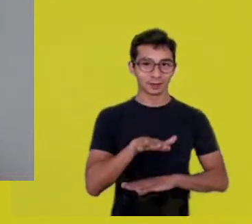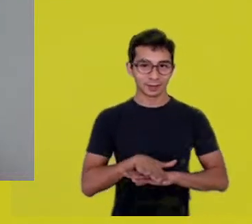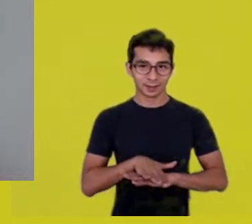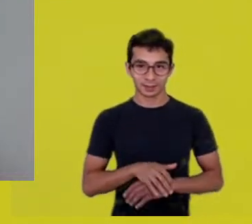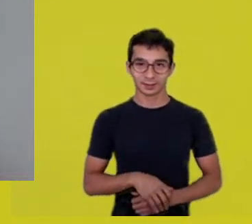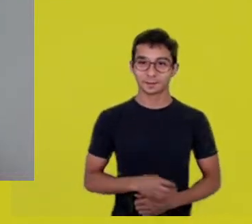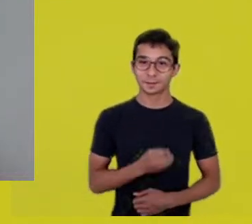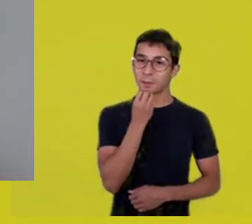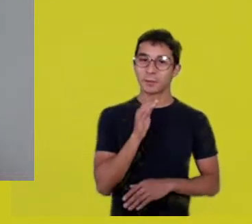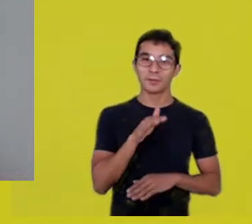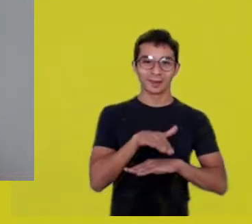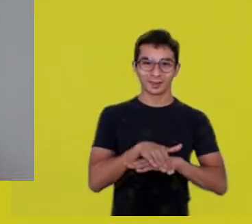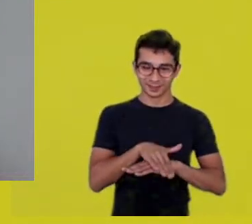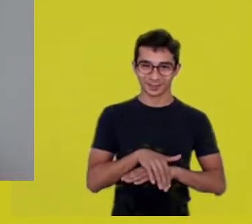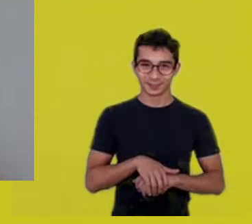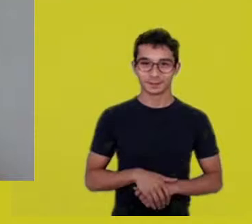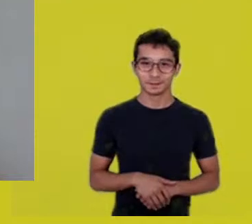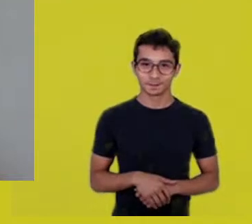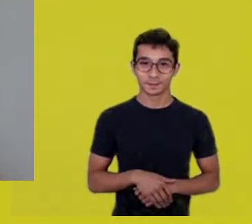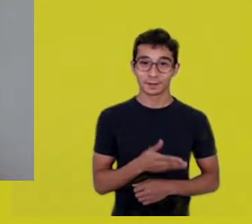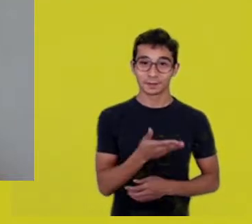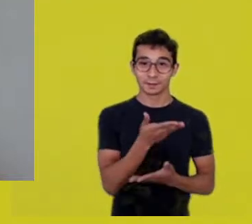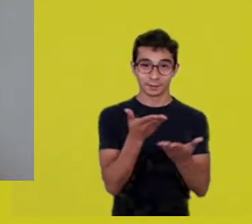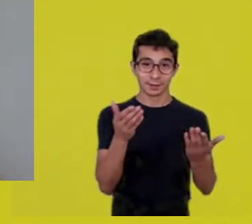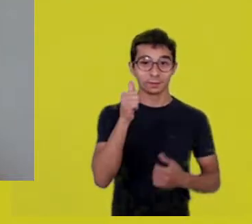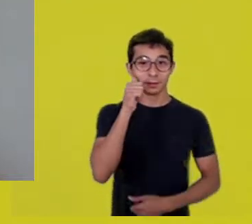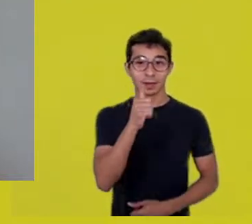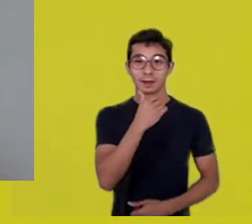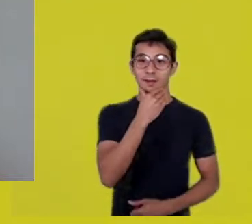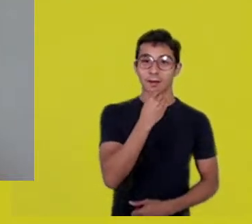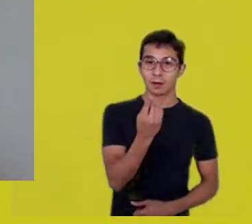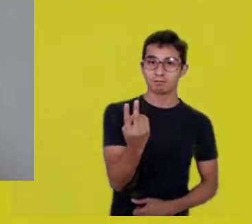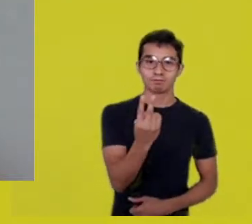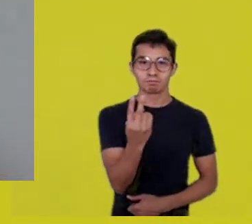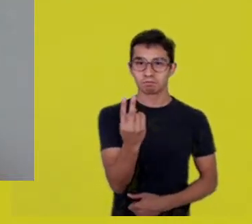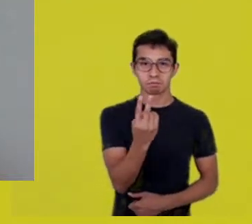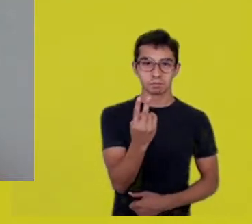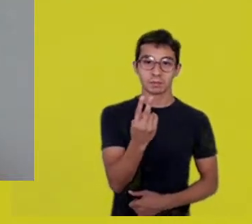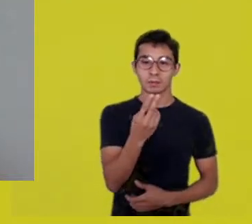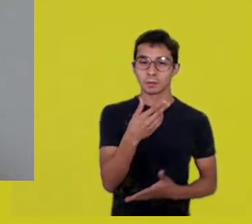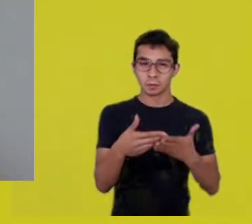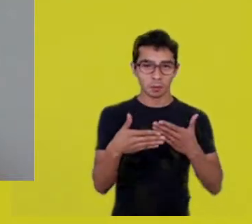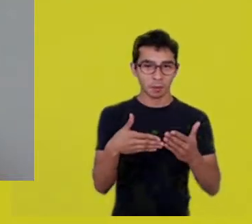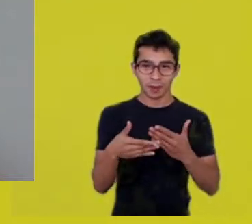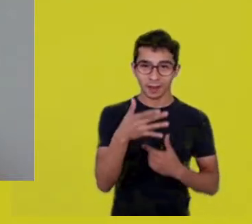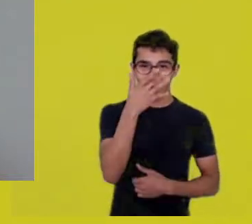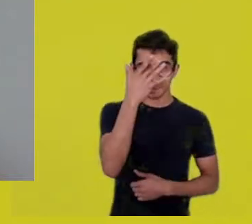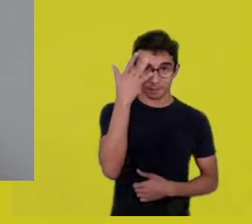and welcome, everyone, to this action by CPT/Sesc.